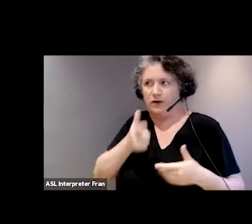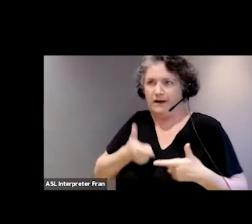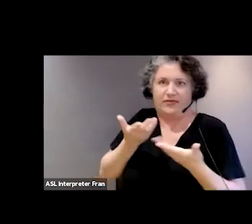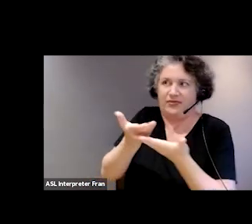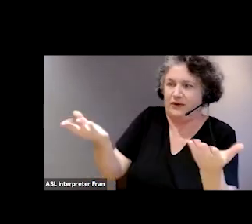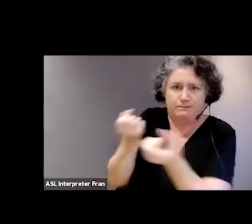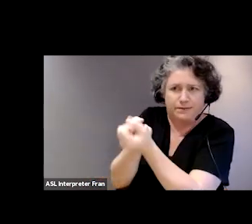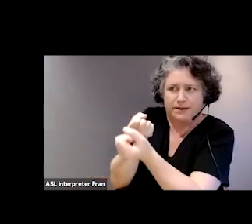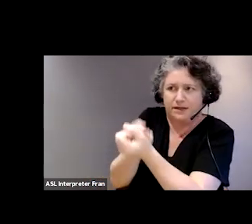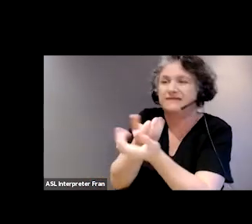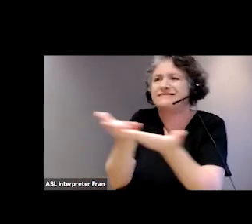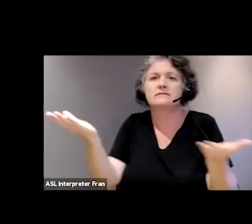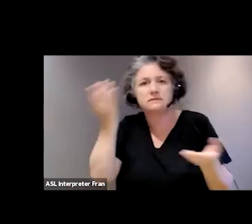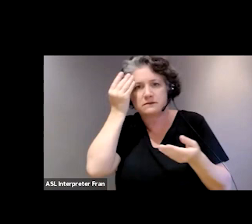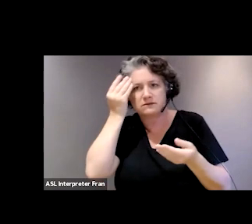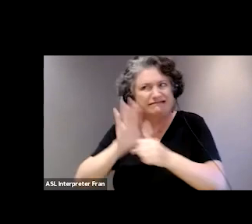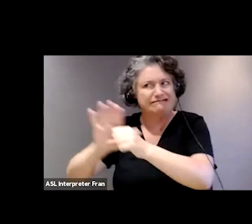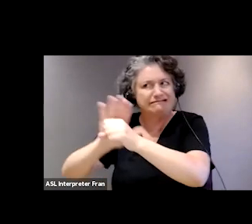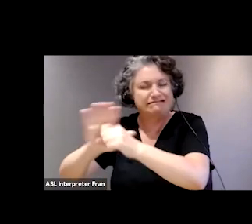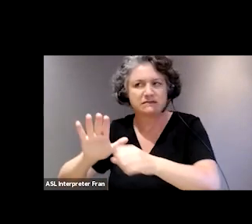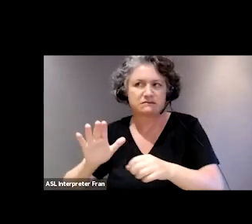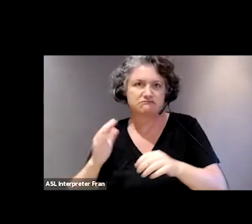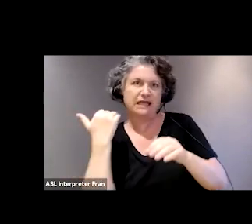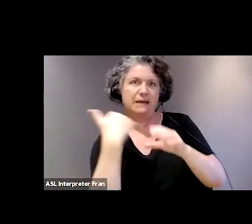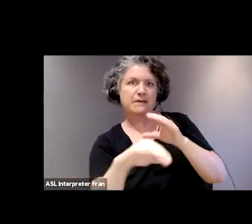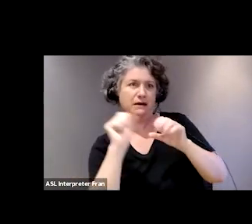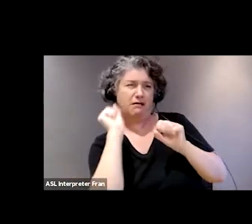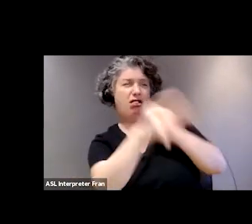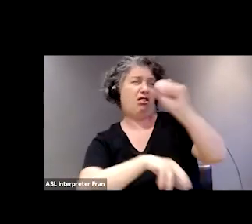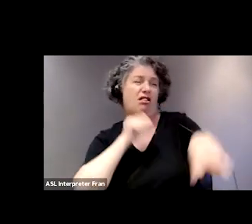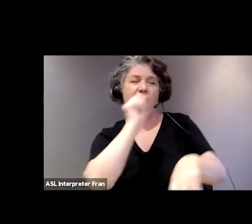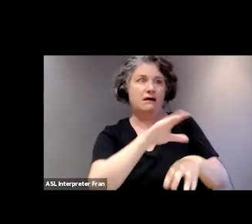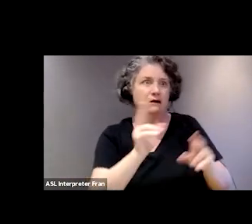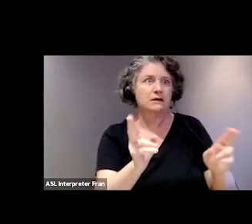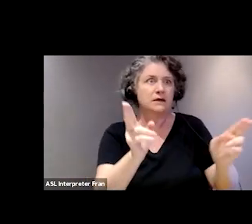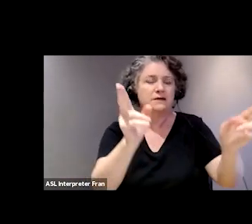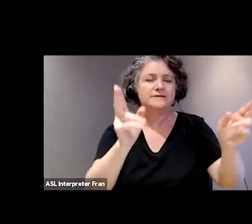not